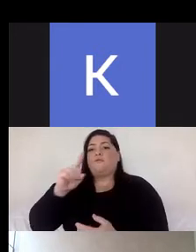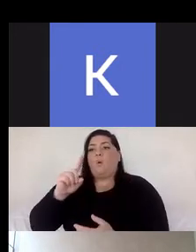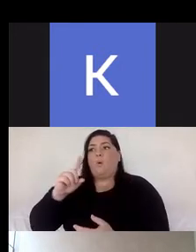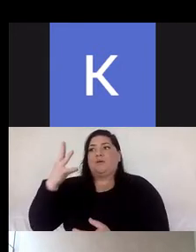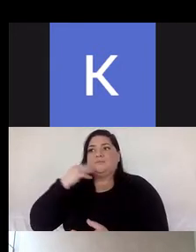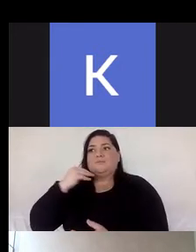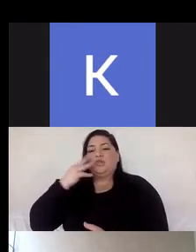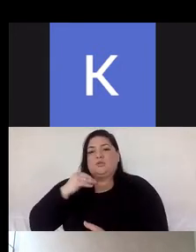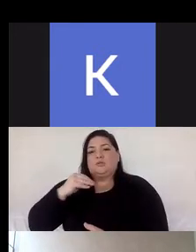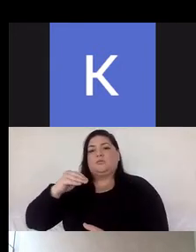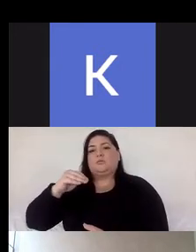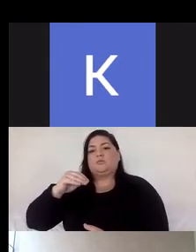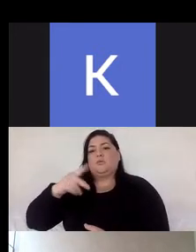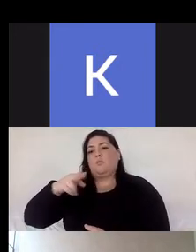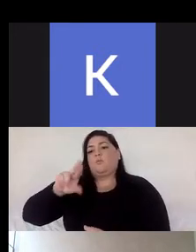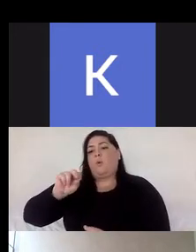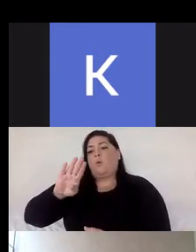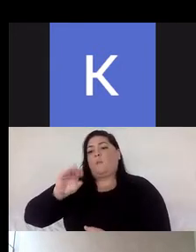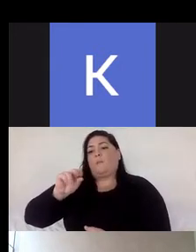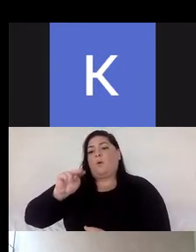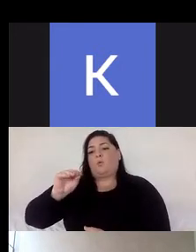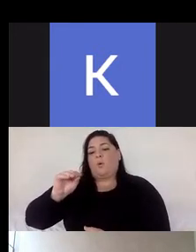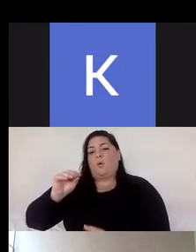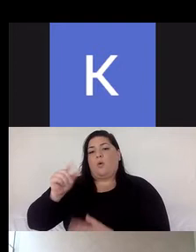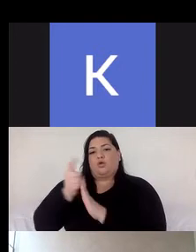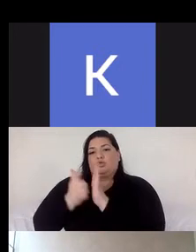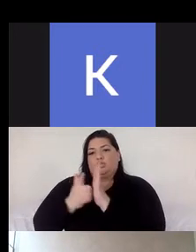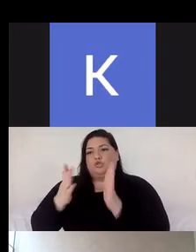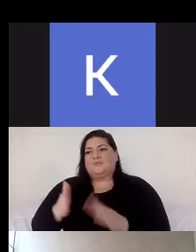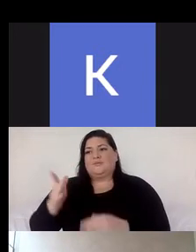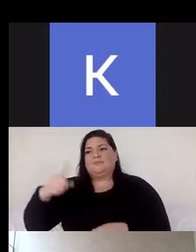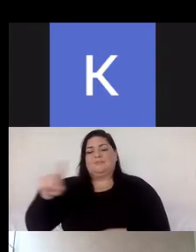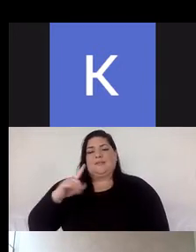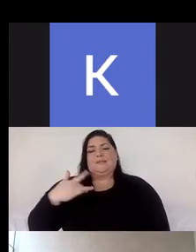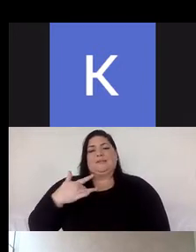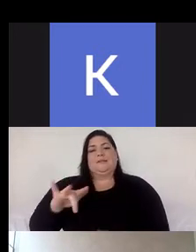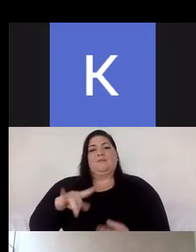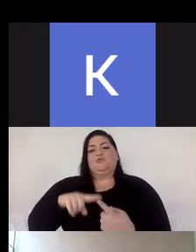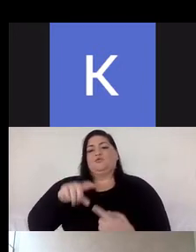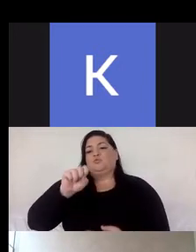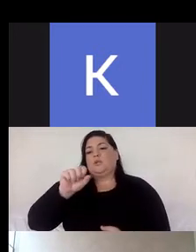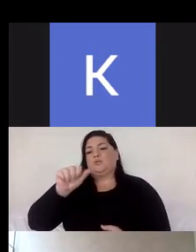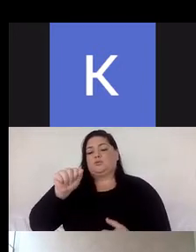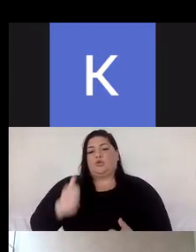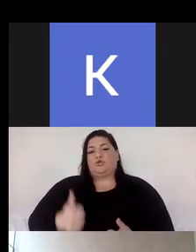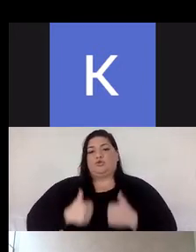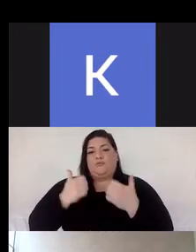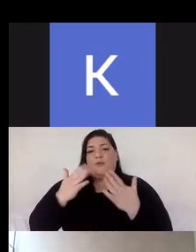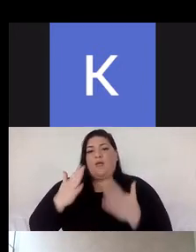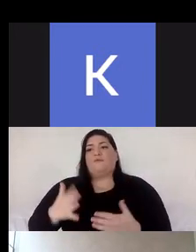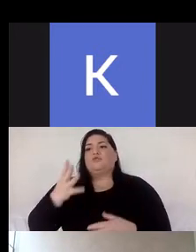are sensitive to the needs of sexual assault survivors and willing to provide legal assistance.